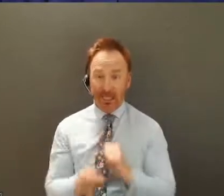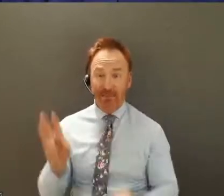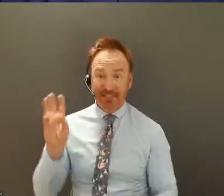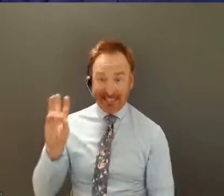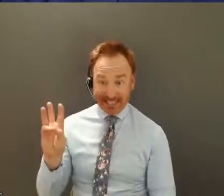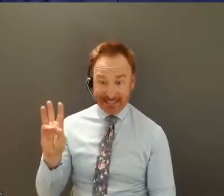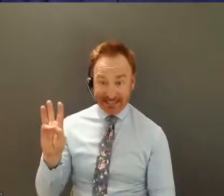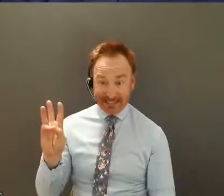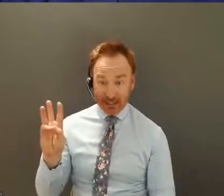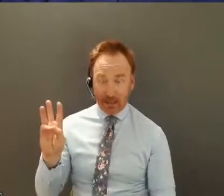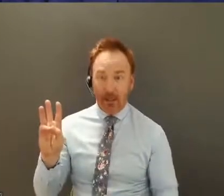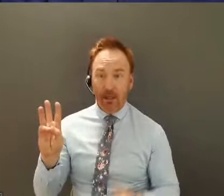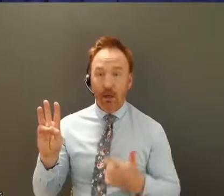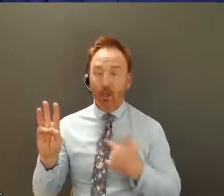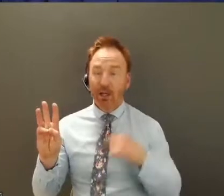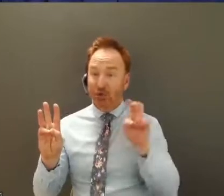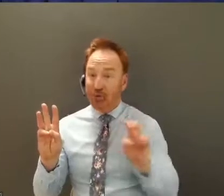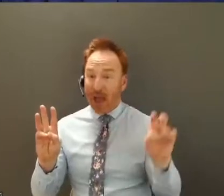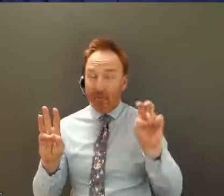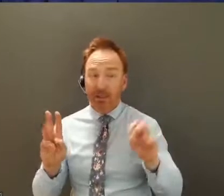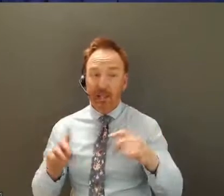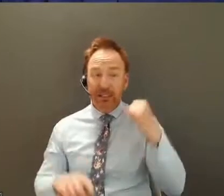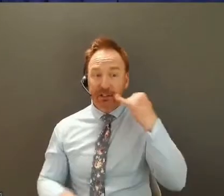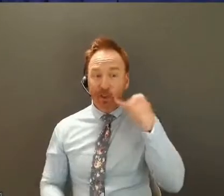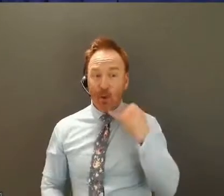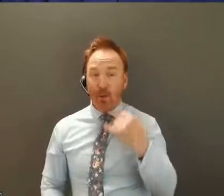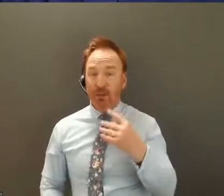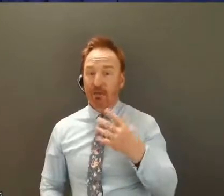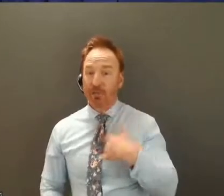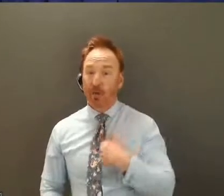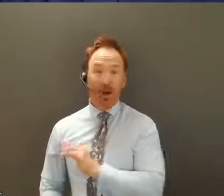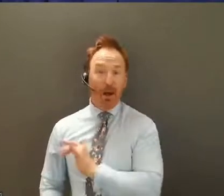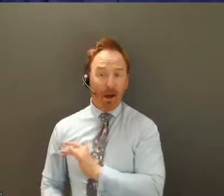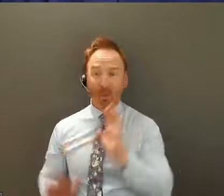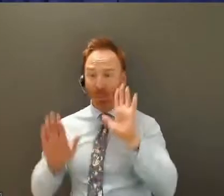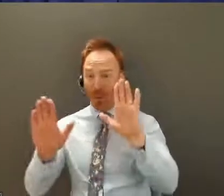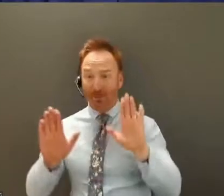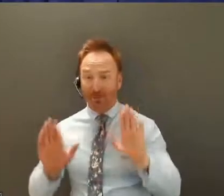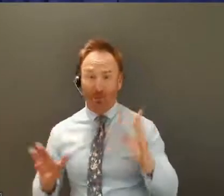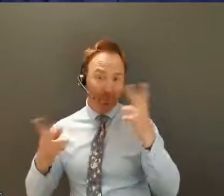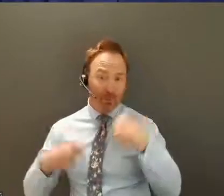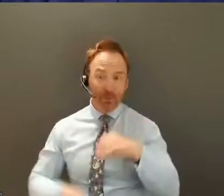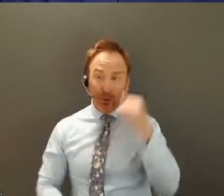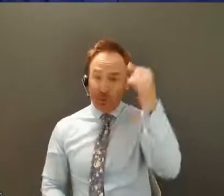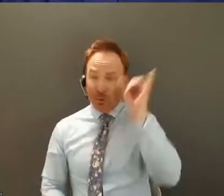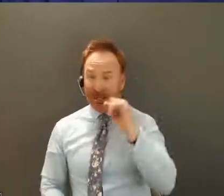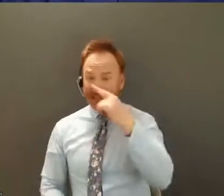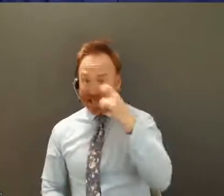vaccine so we can withstand this better.